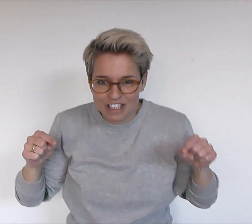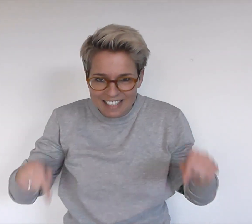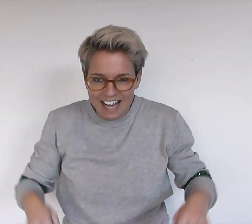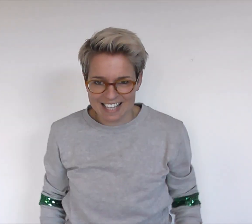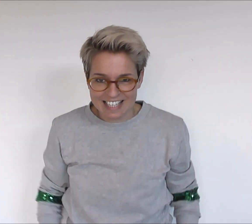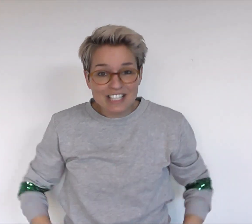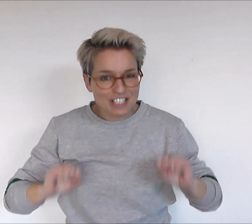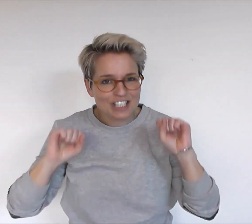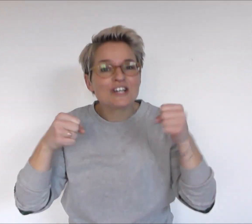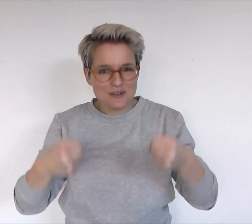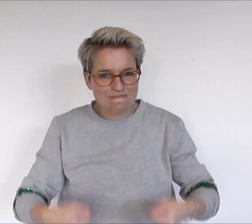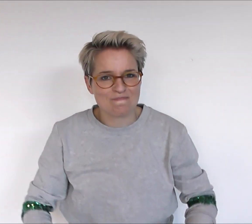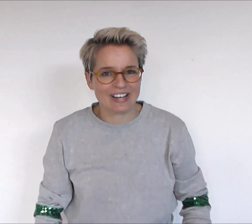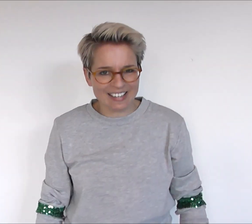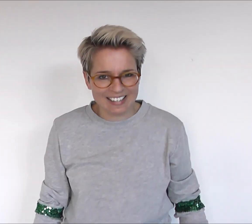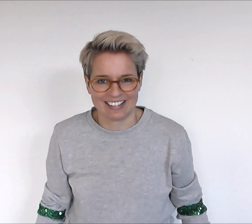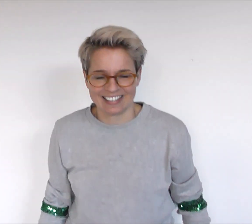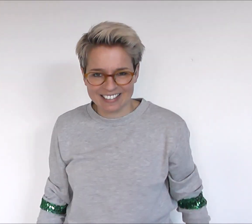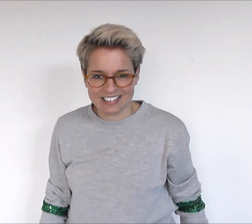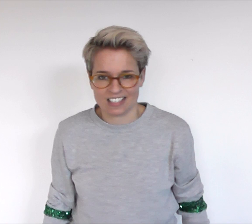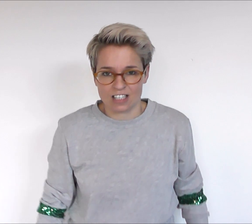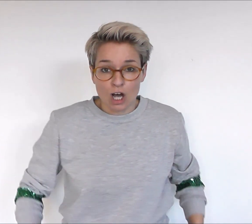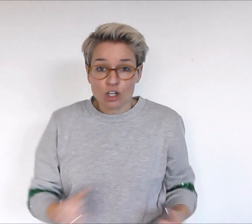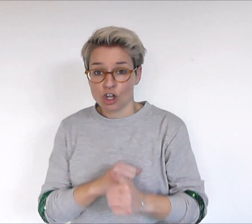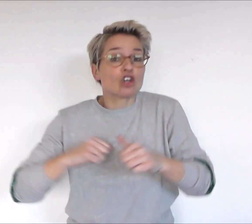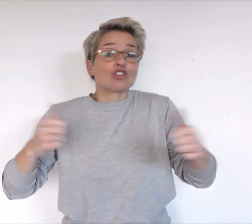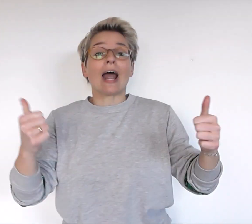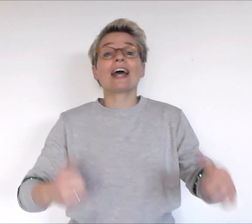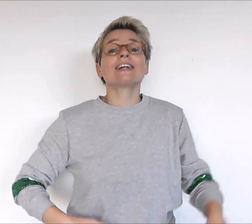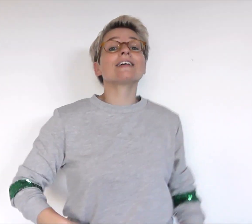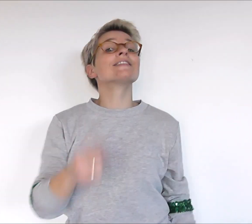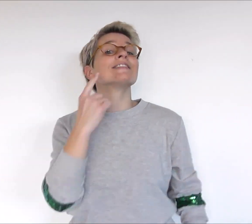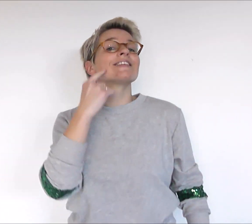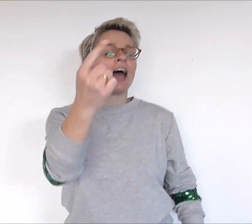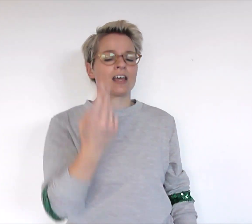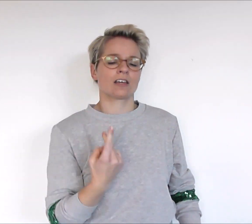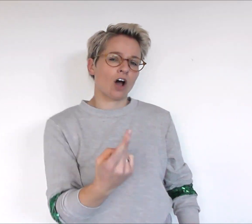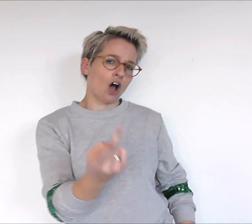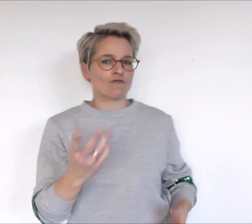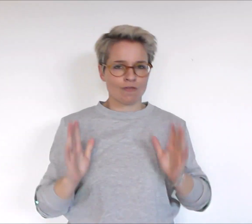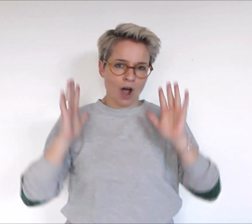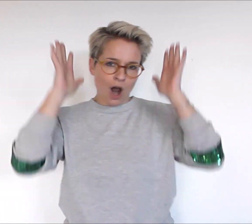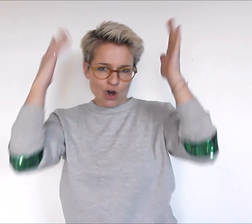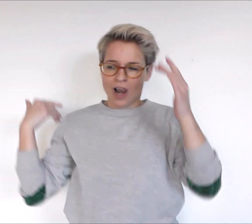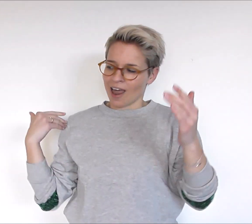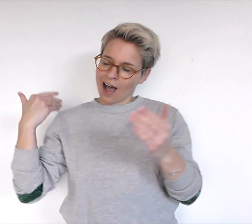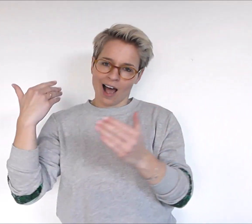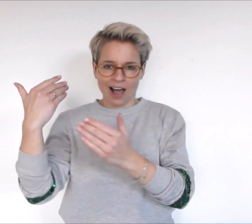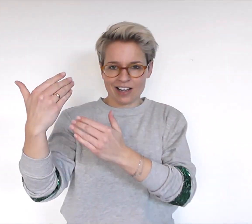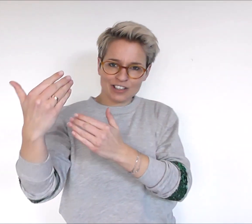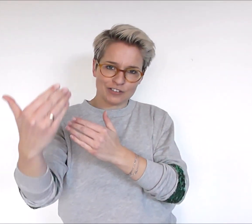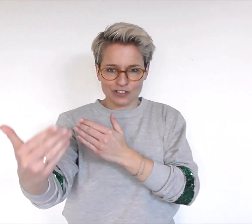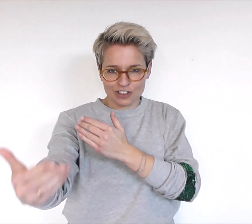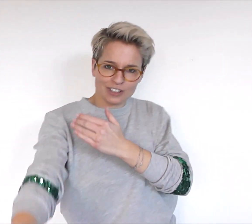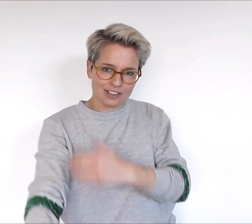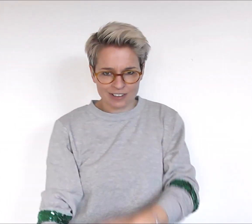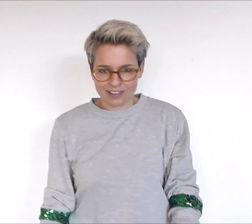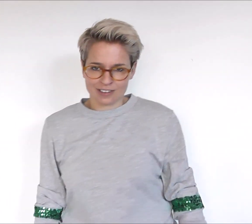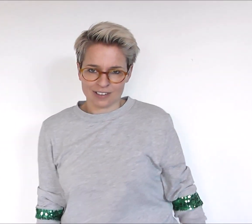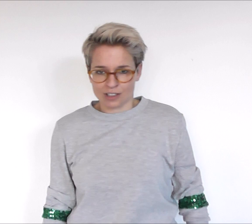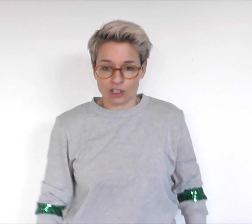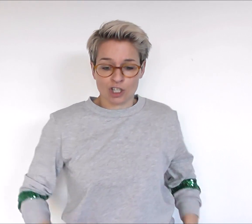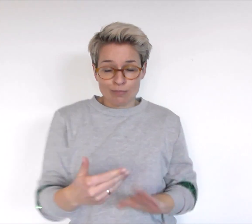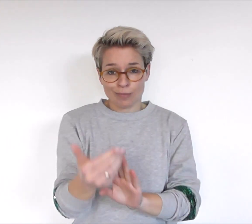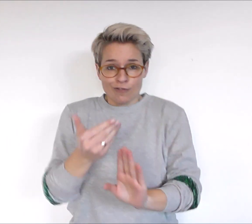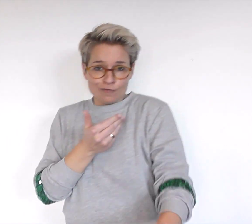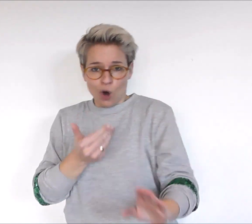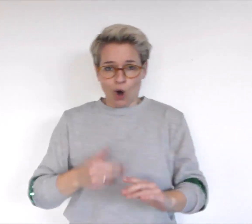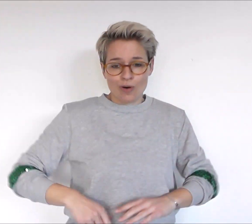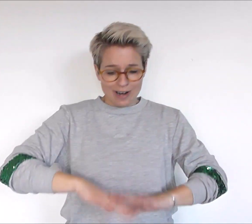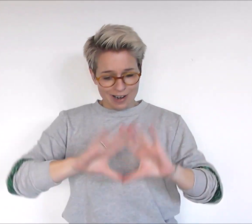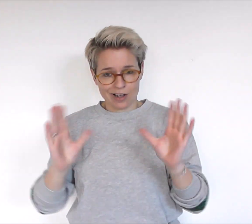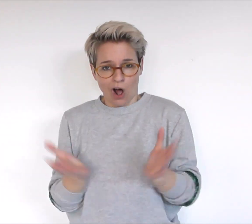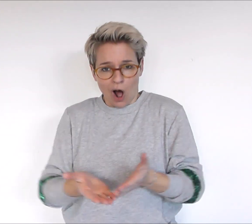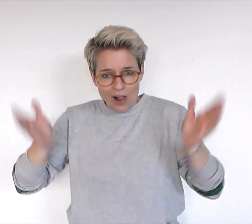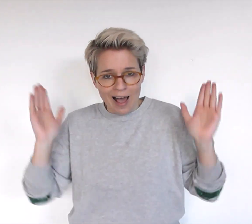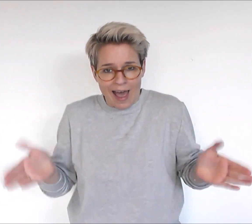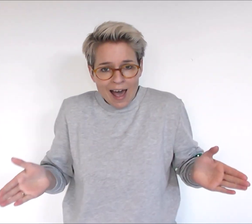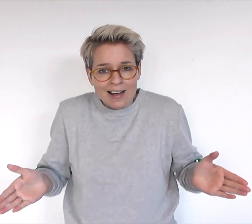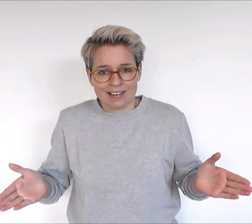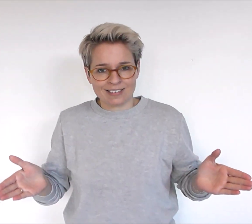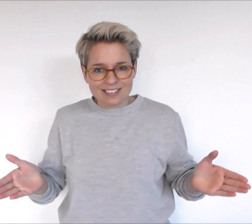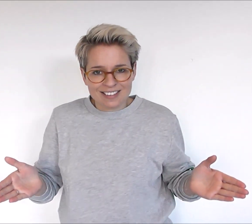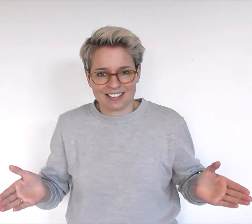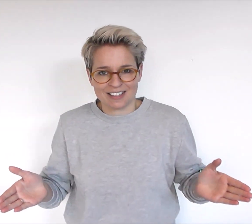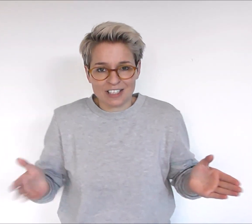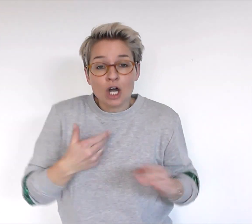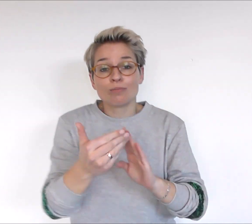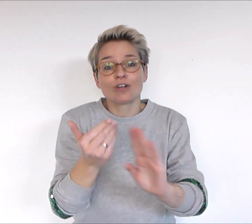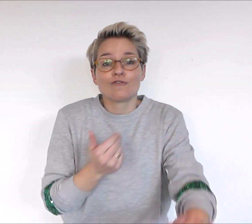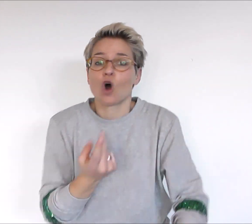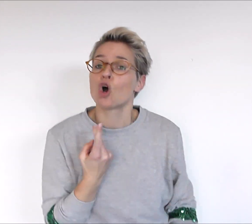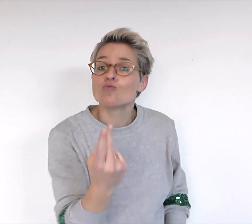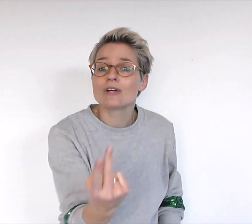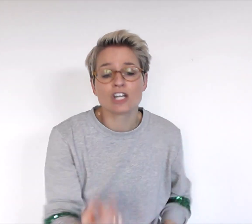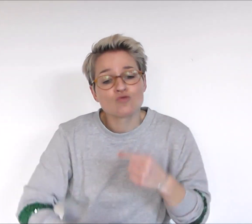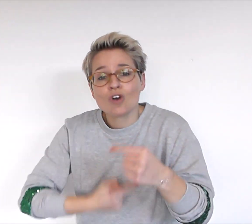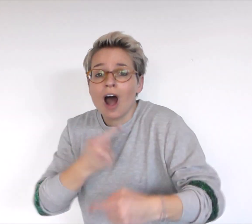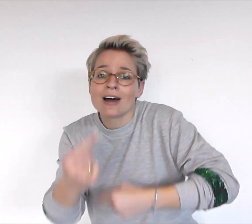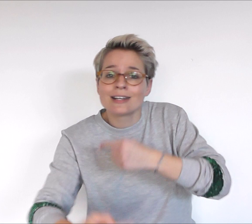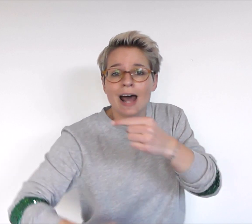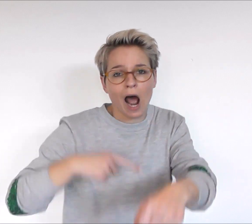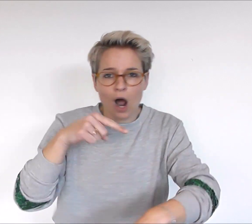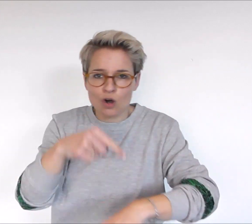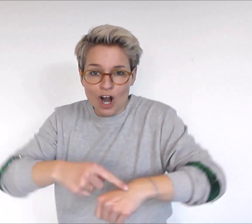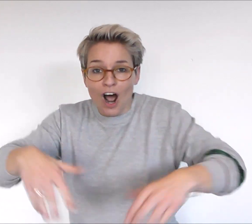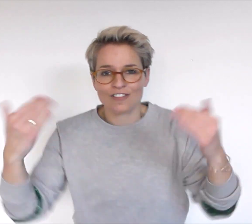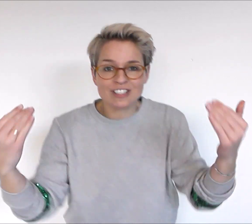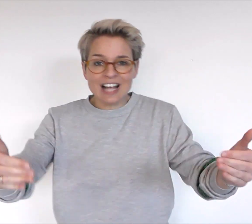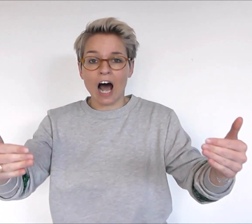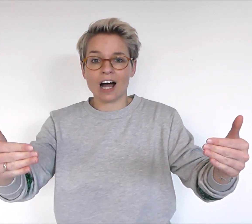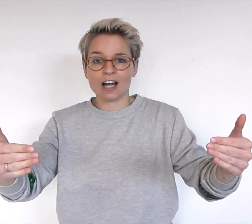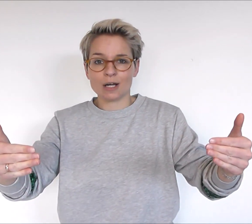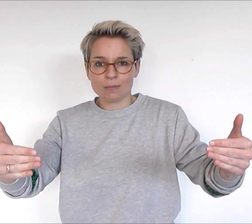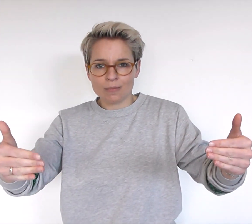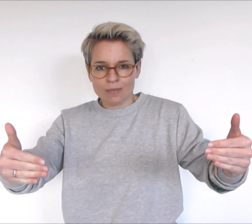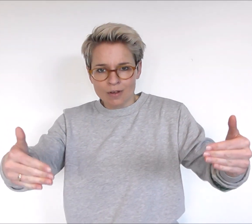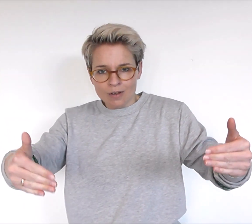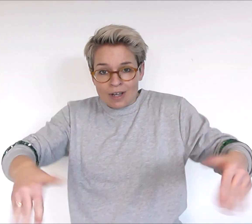Today this could be, the greatest day of our lives Before it all ends, before we run out of time